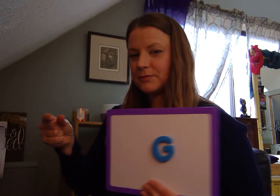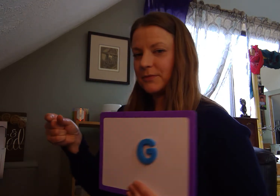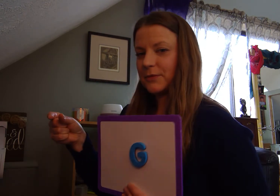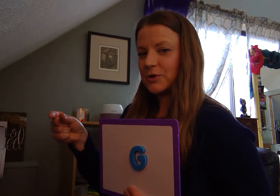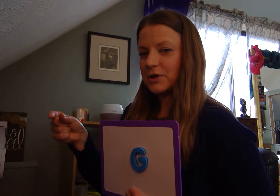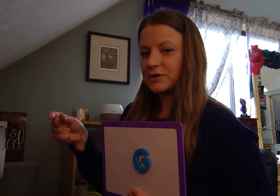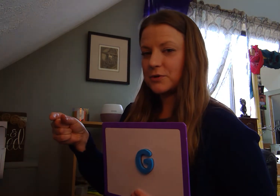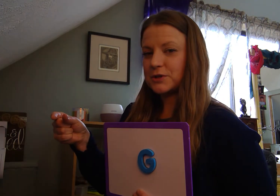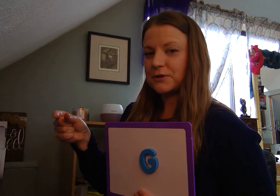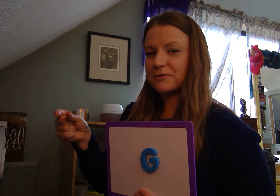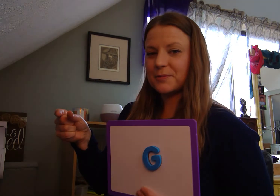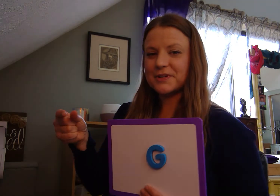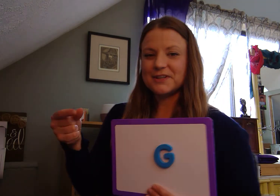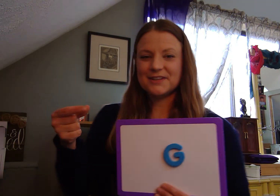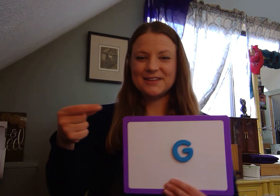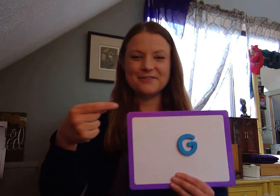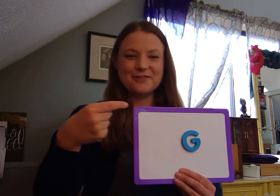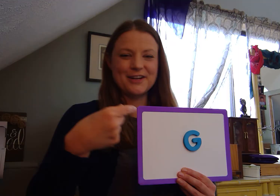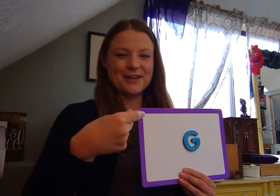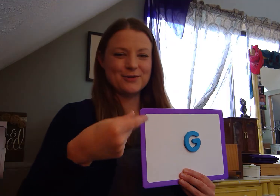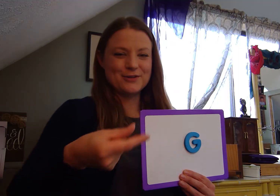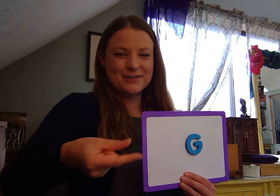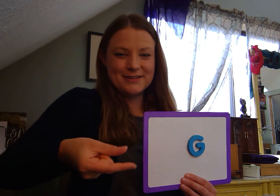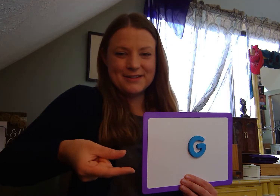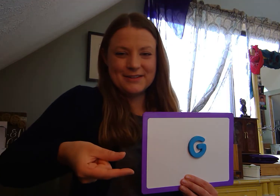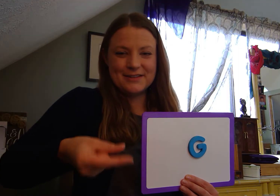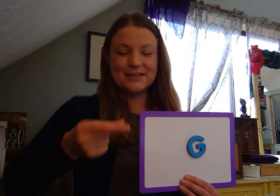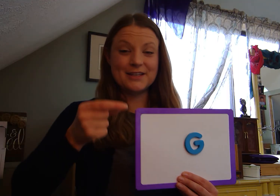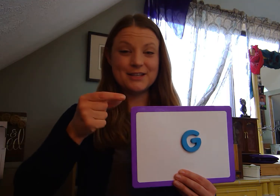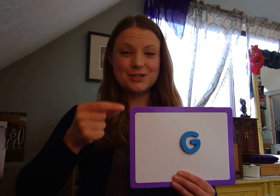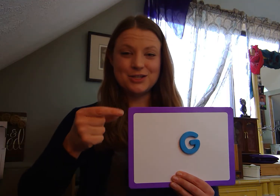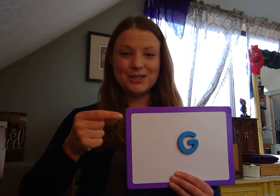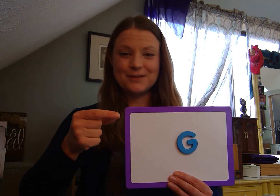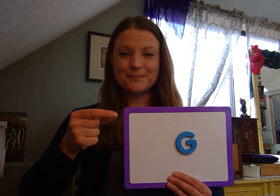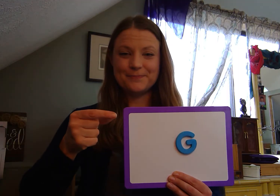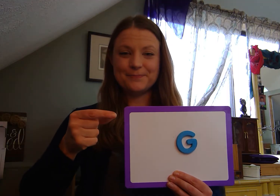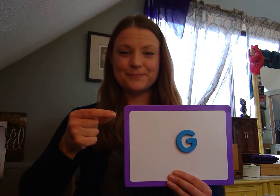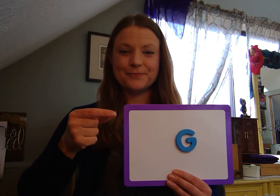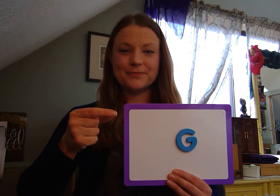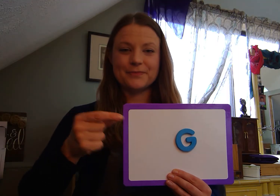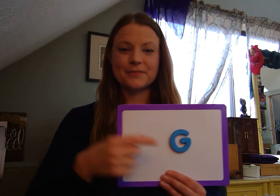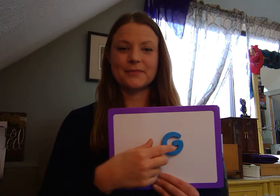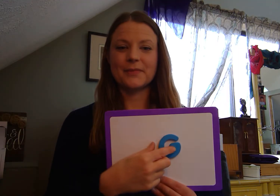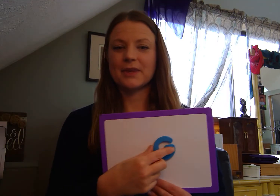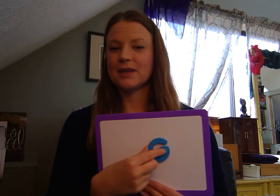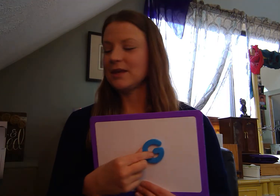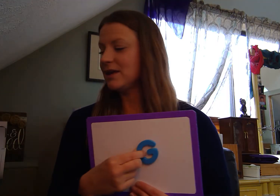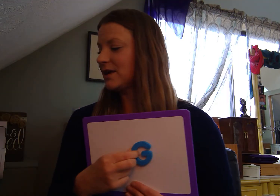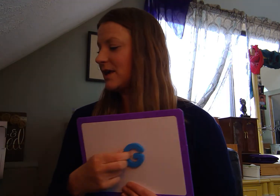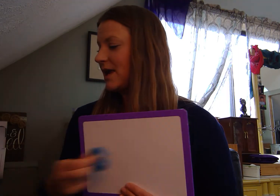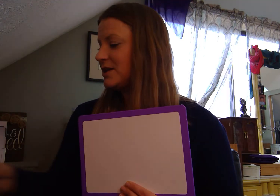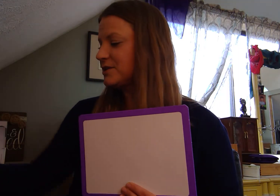Trying to show it to you from different angles "G"